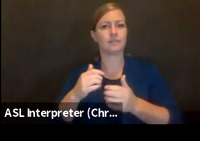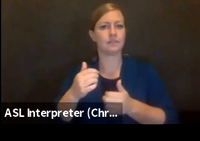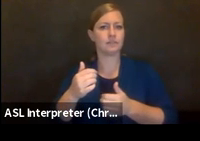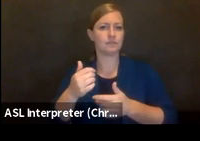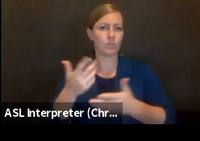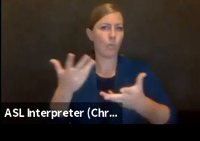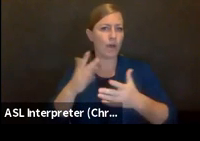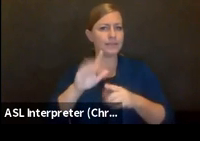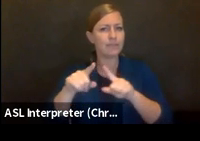ESD 189 - Amy Colburn: Plan for the school year.